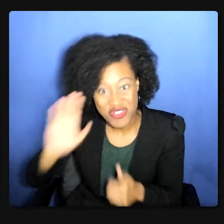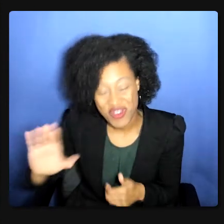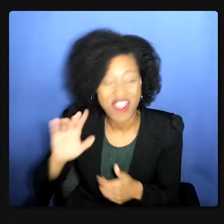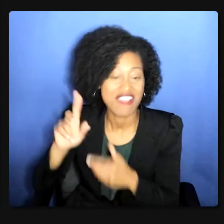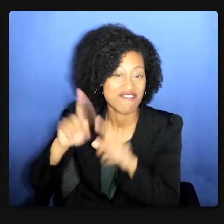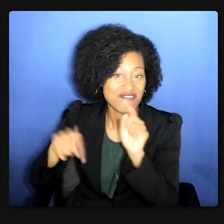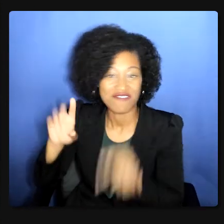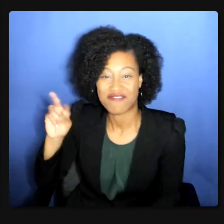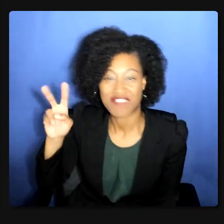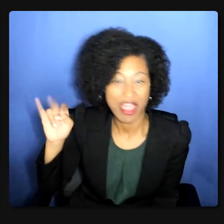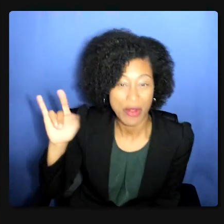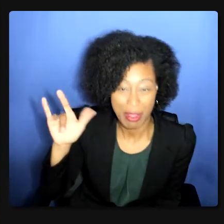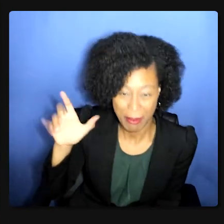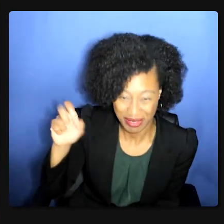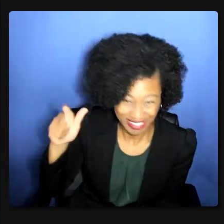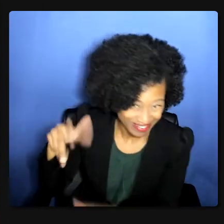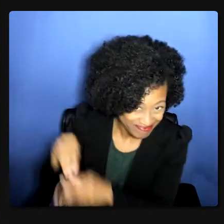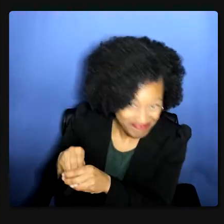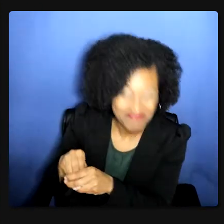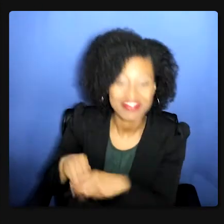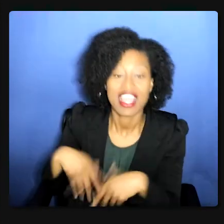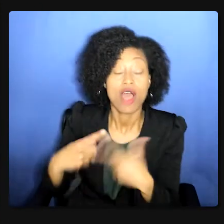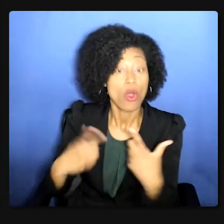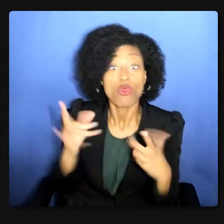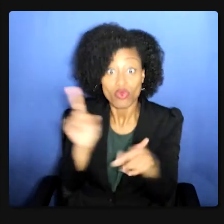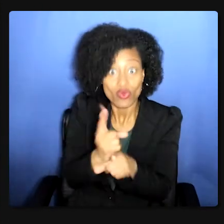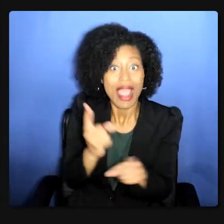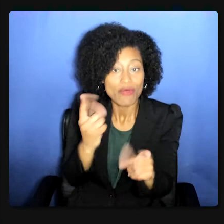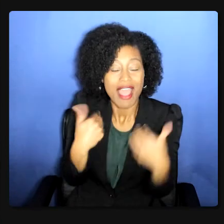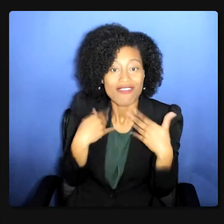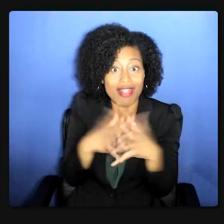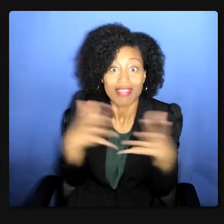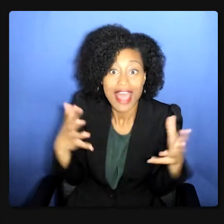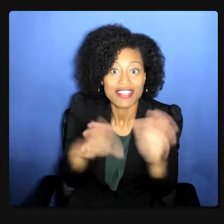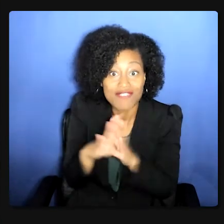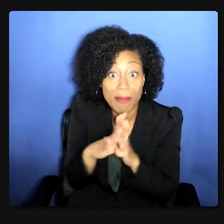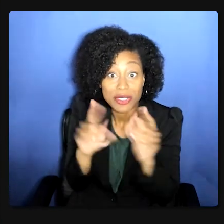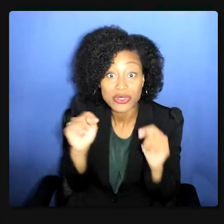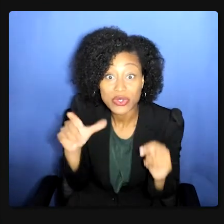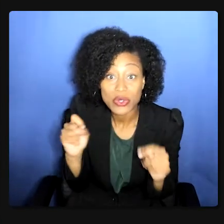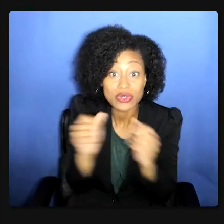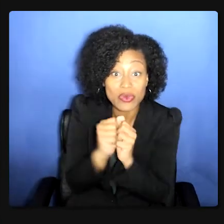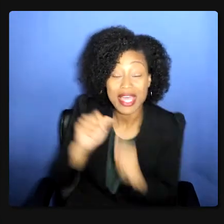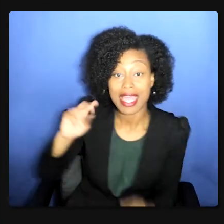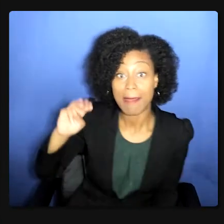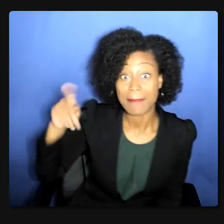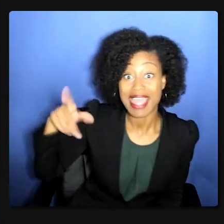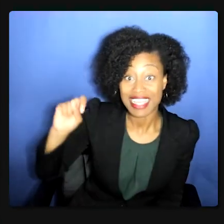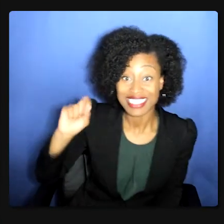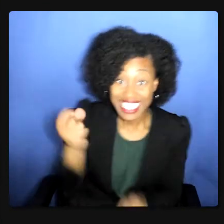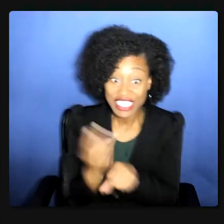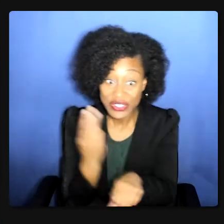And just a quick note on there that we have a lot of developer tools for MPS that we can use on Thundernetes